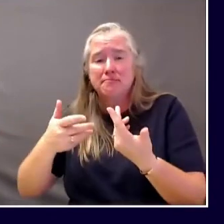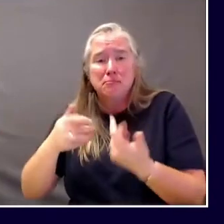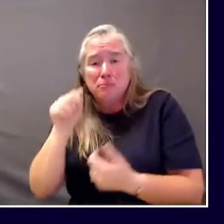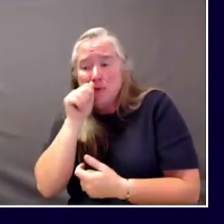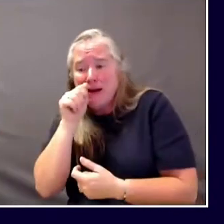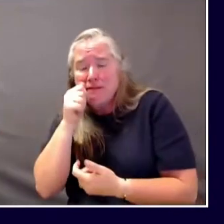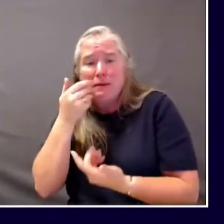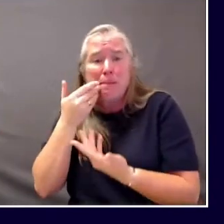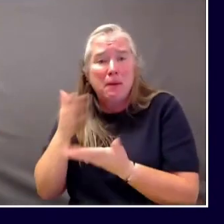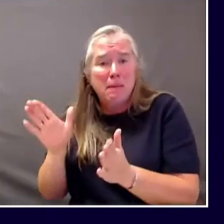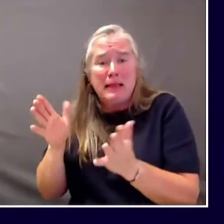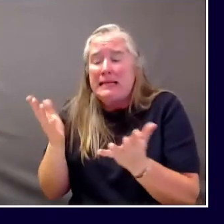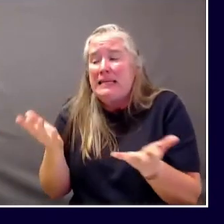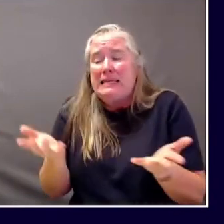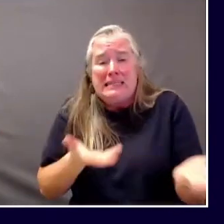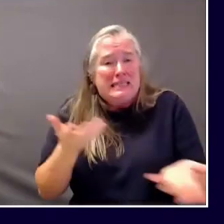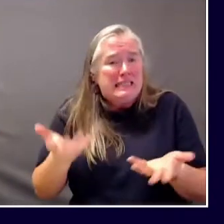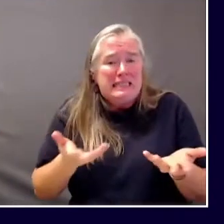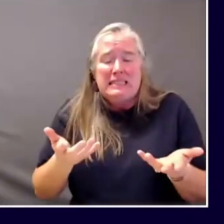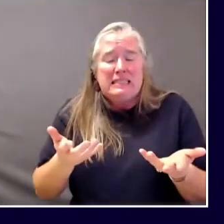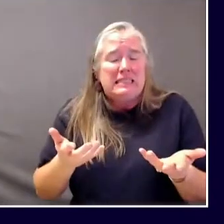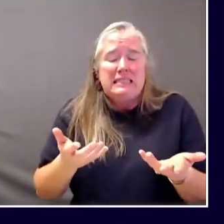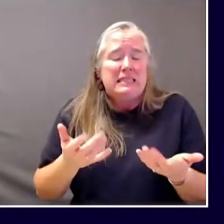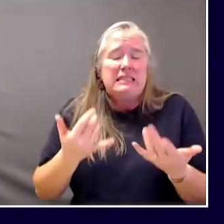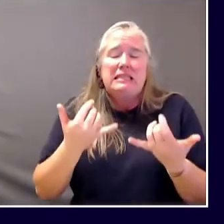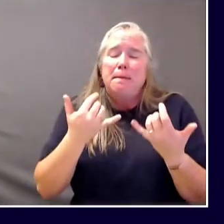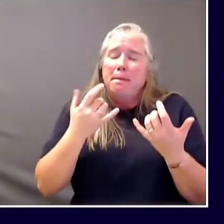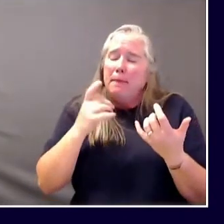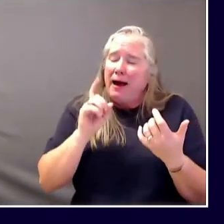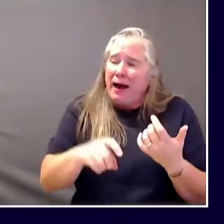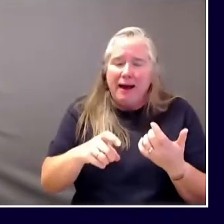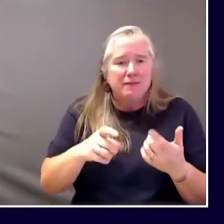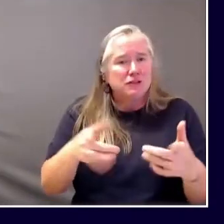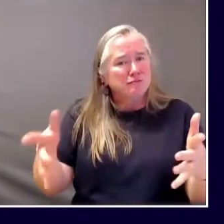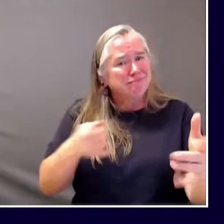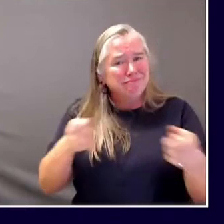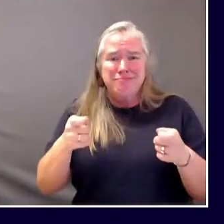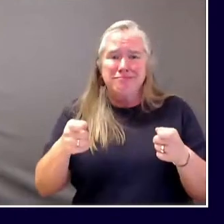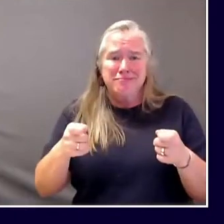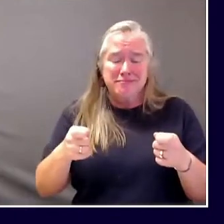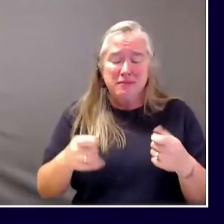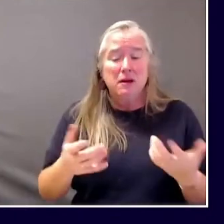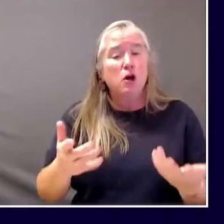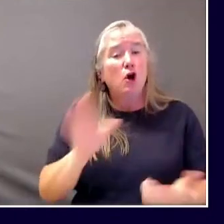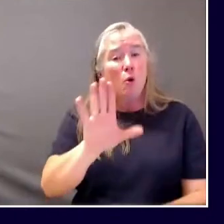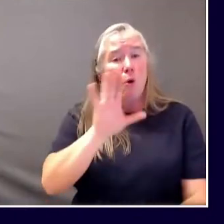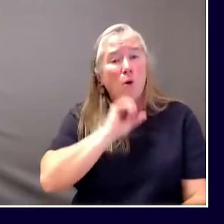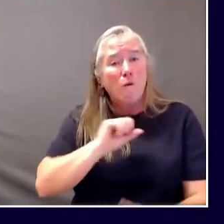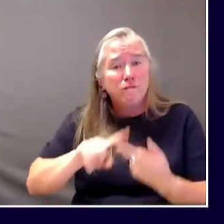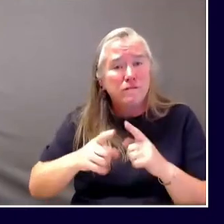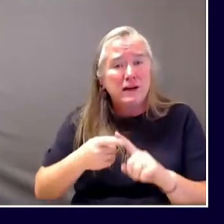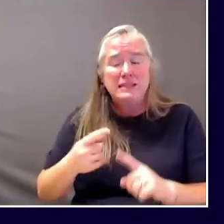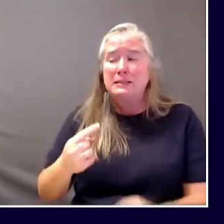you know when your single friends you know so well when you see them every Saturday